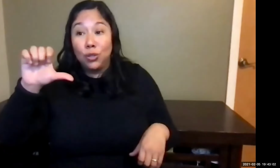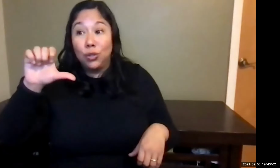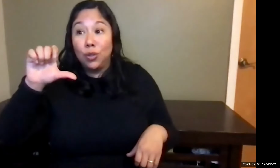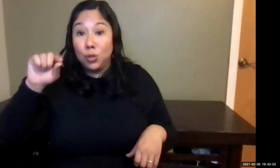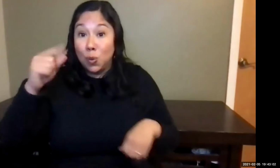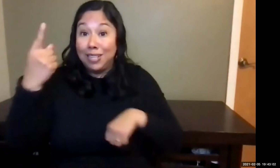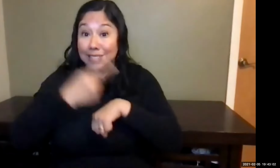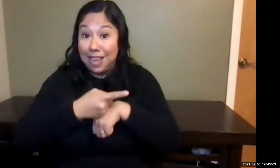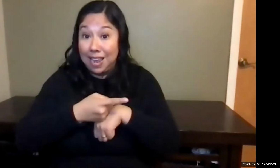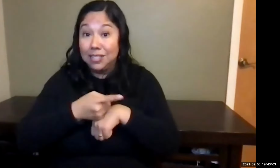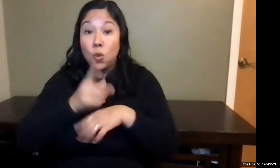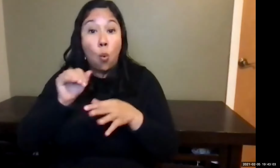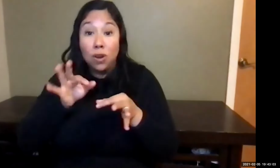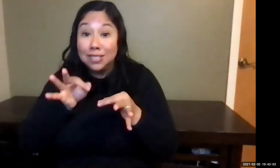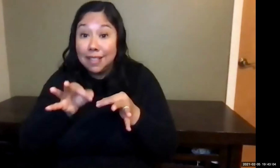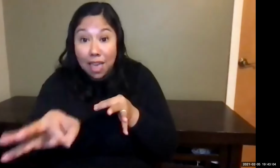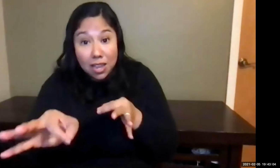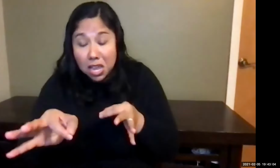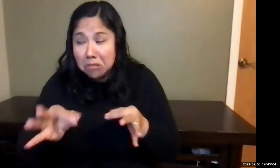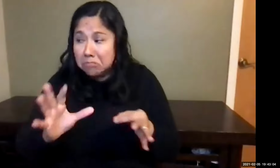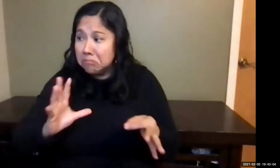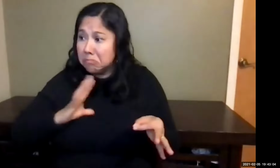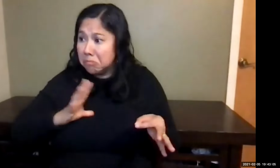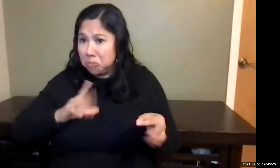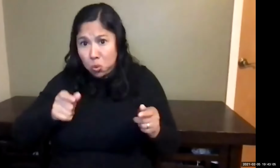And it’s totally reasonable to delay it for a few months, because you already have